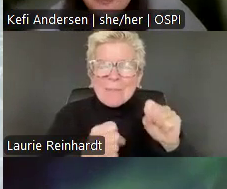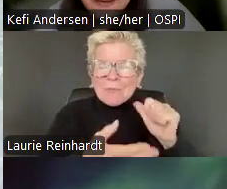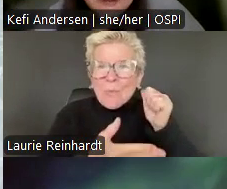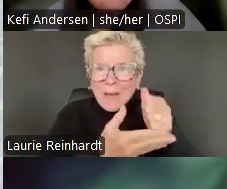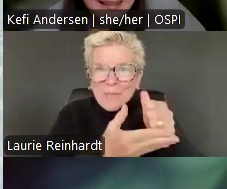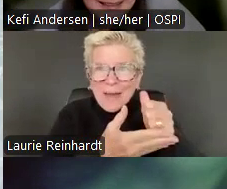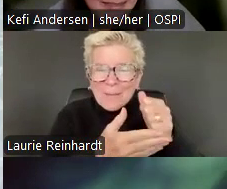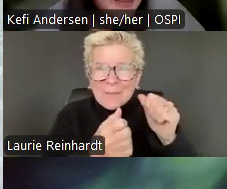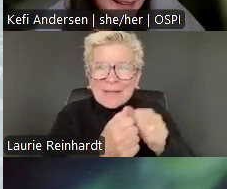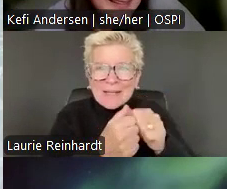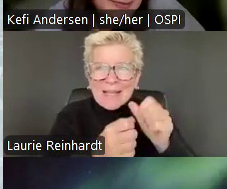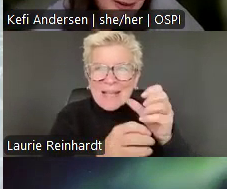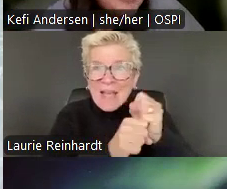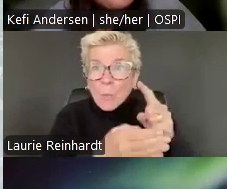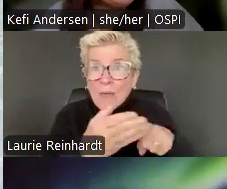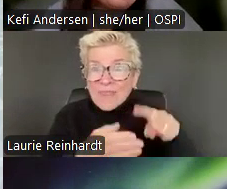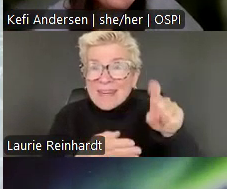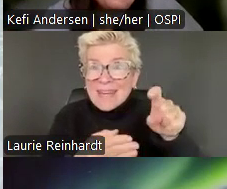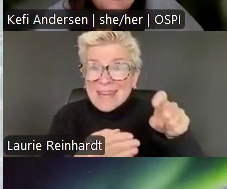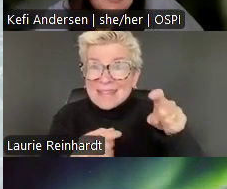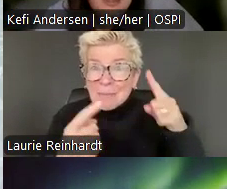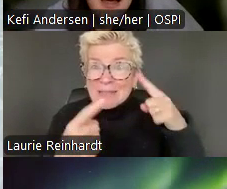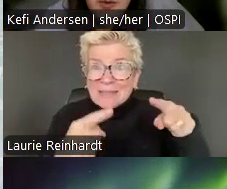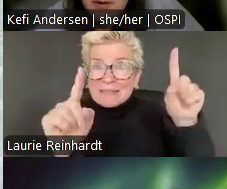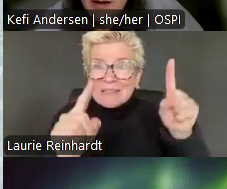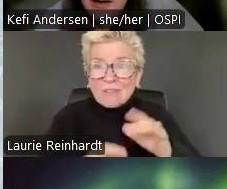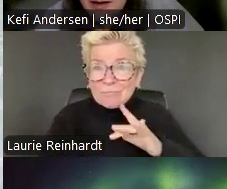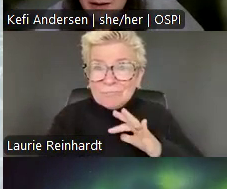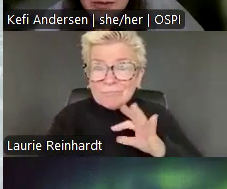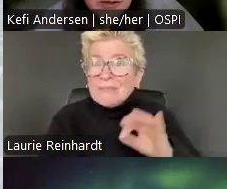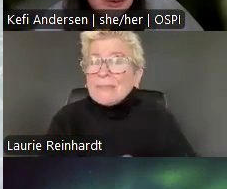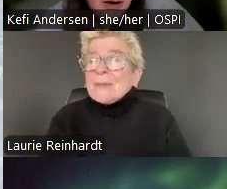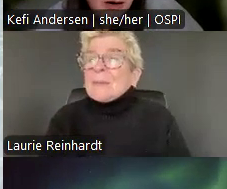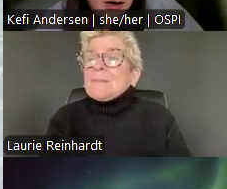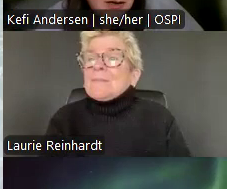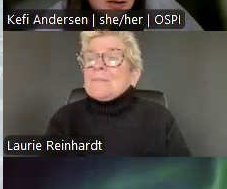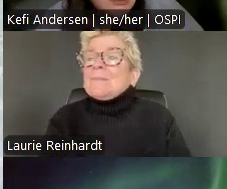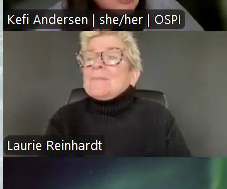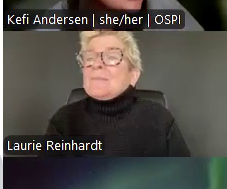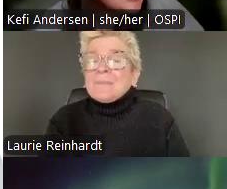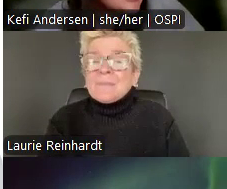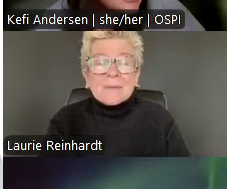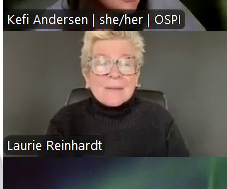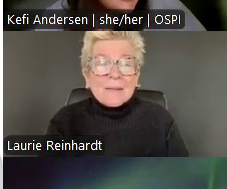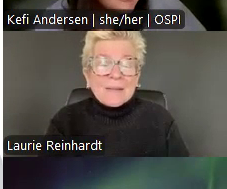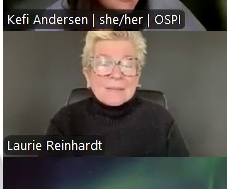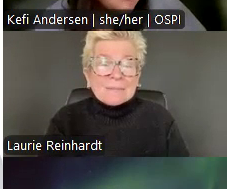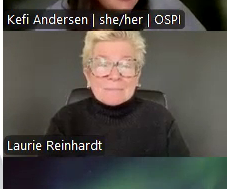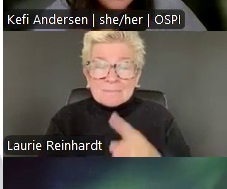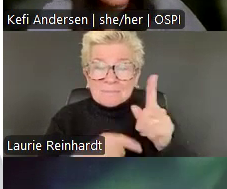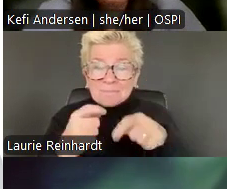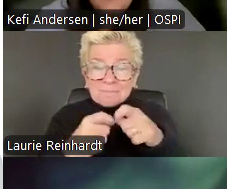them and I love that thank you so much we are going to go to our next slide